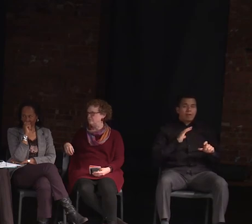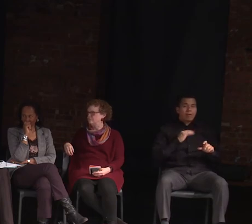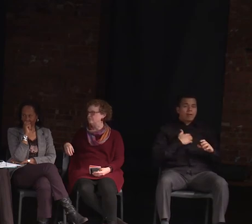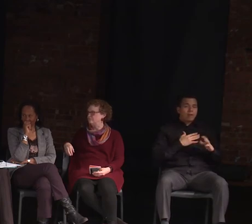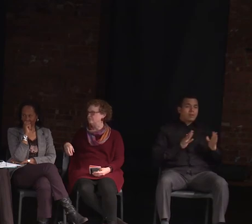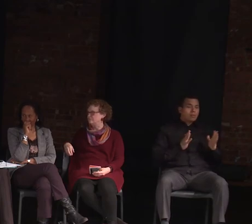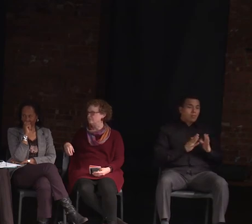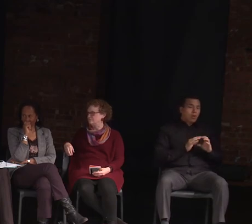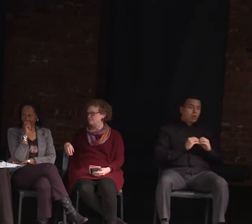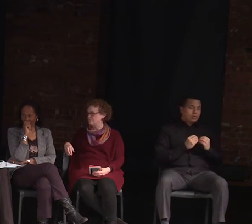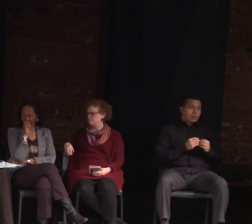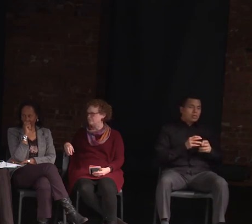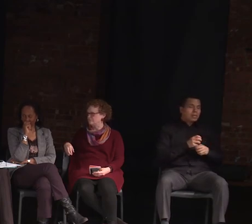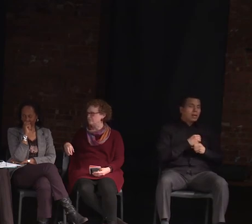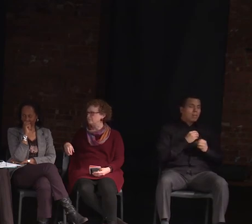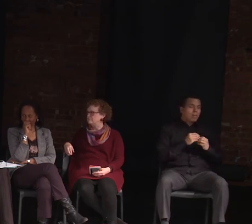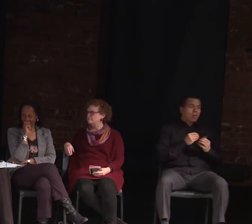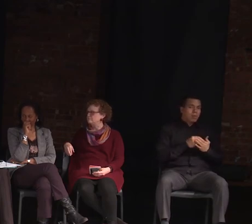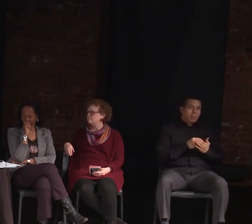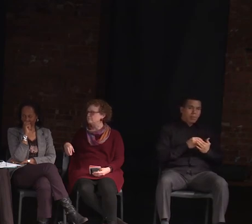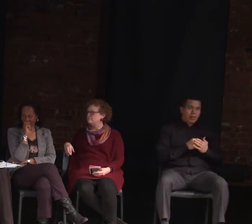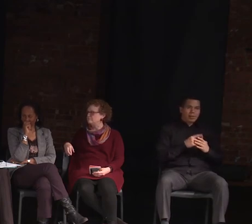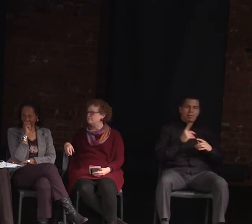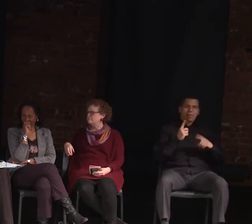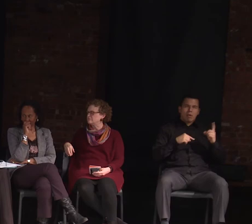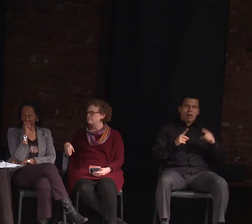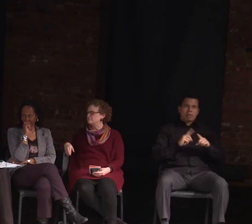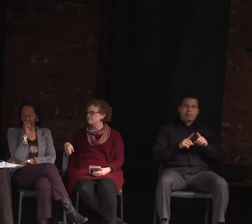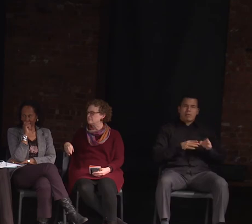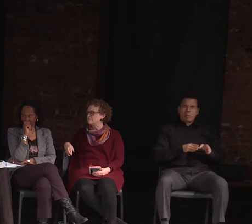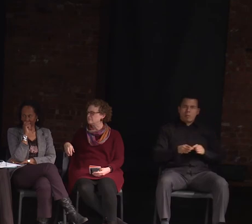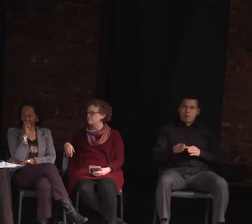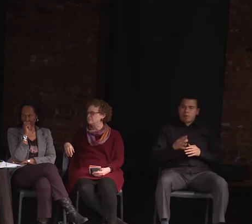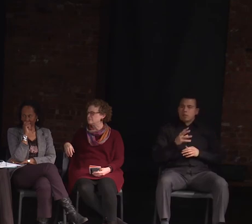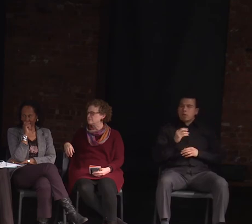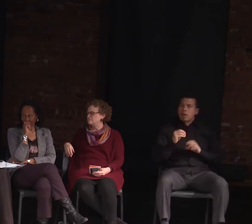Little organizations got more money in a variety of different ways and organizations in what